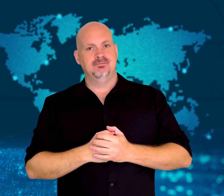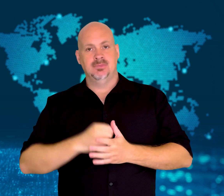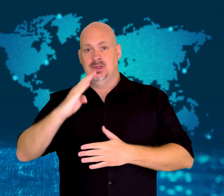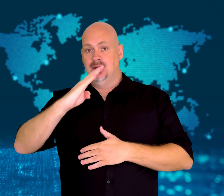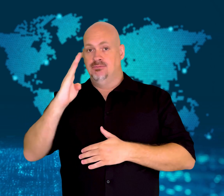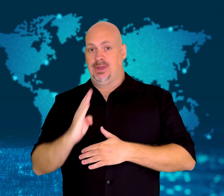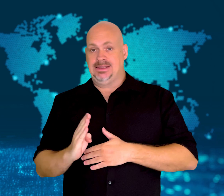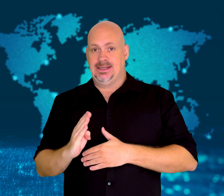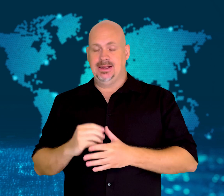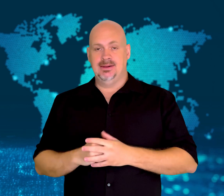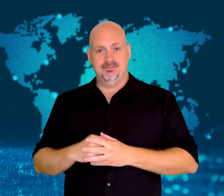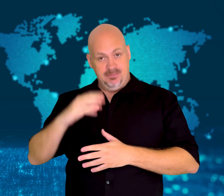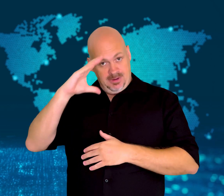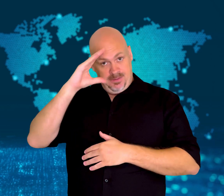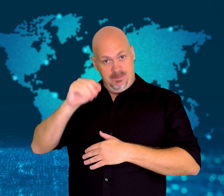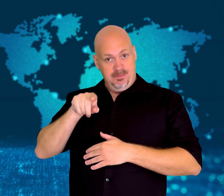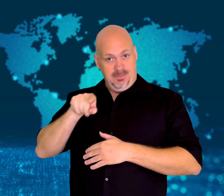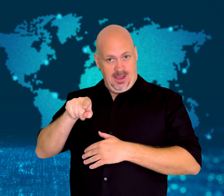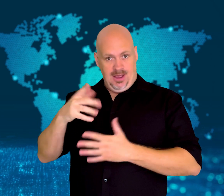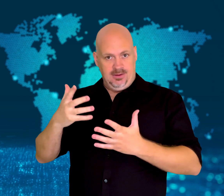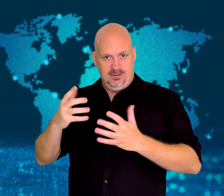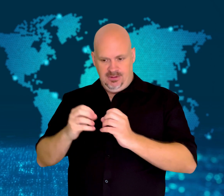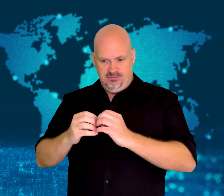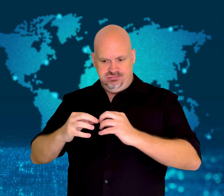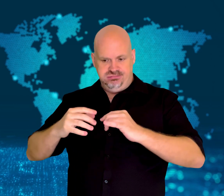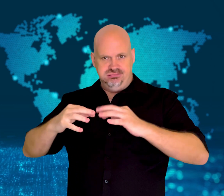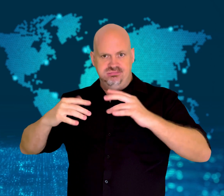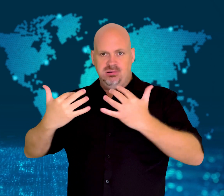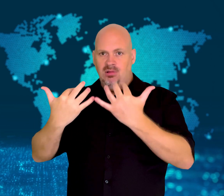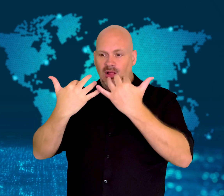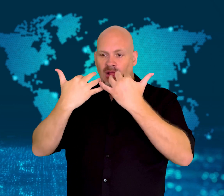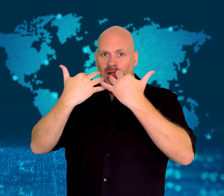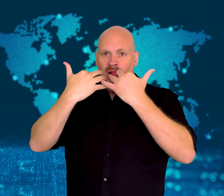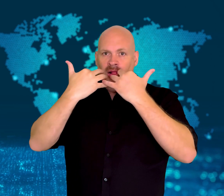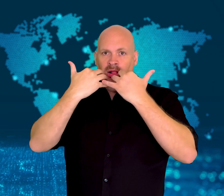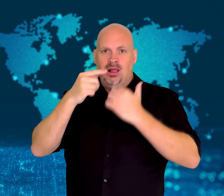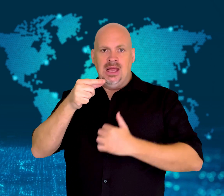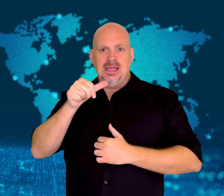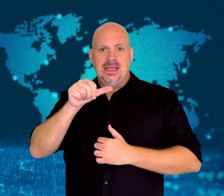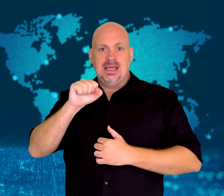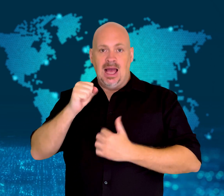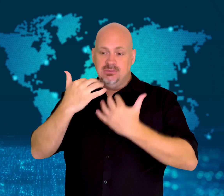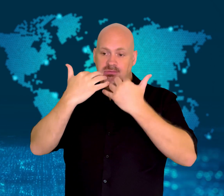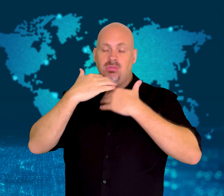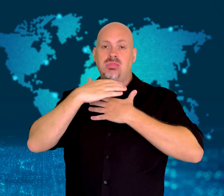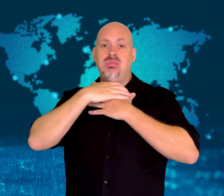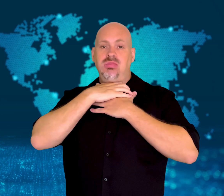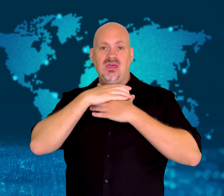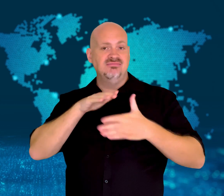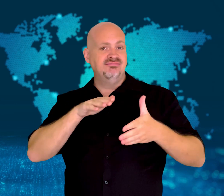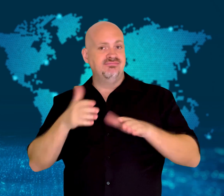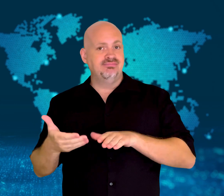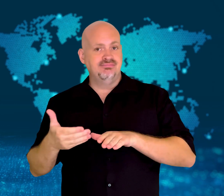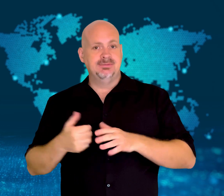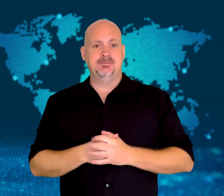Man gassed to death.